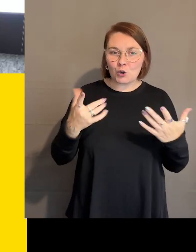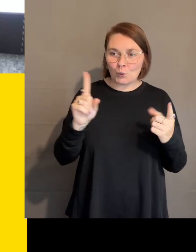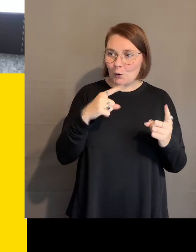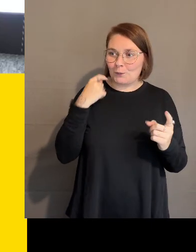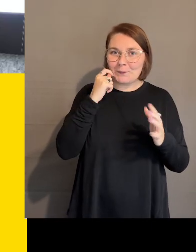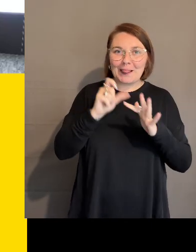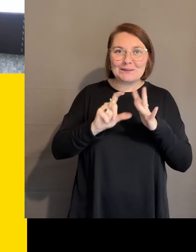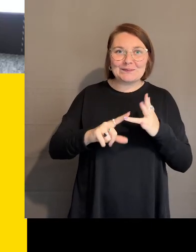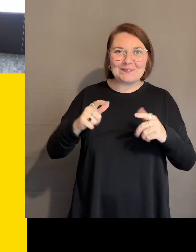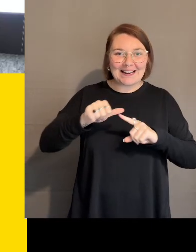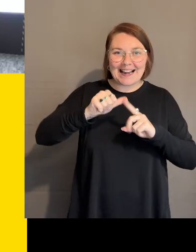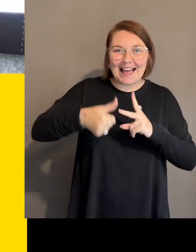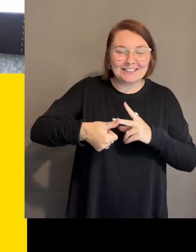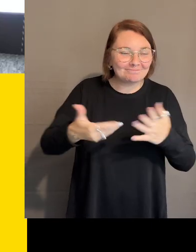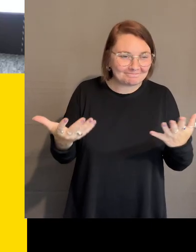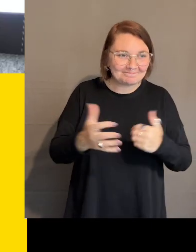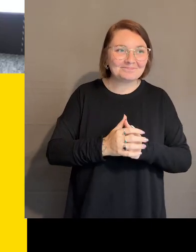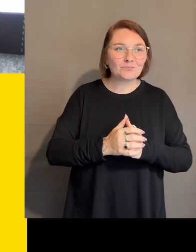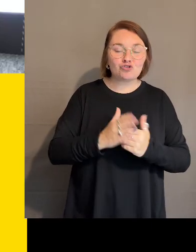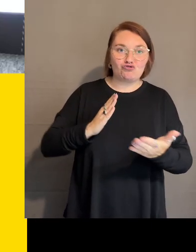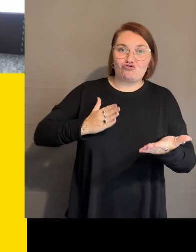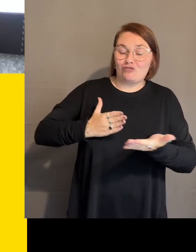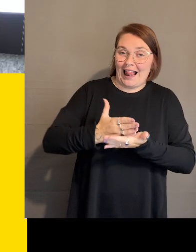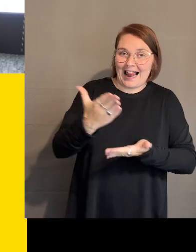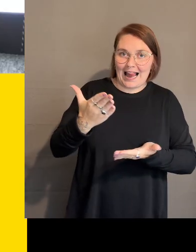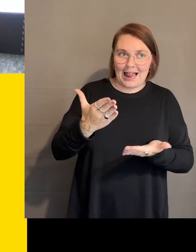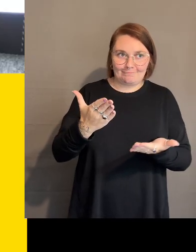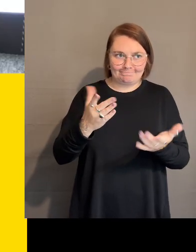So what are we going to do next? I mean, the… the real…